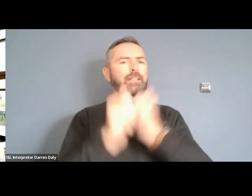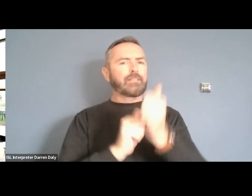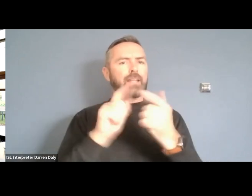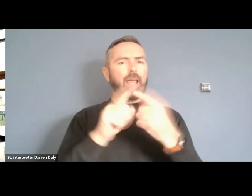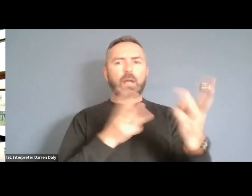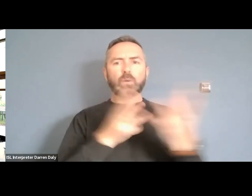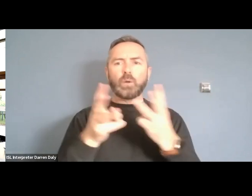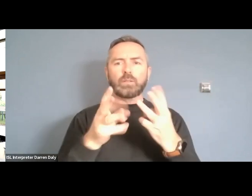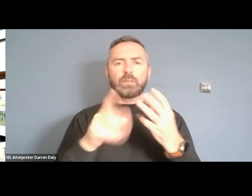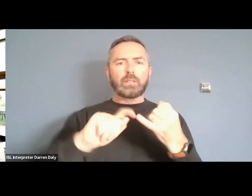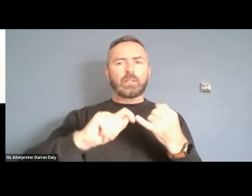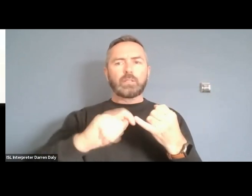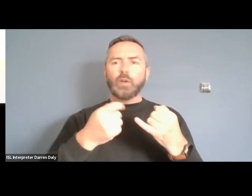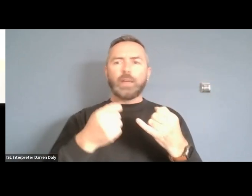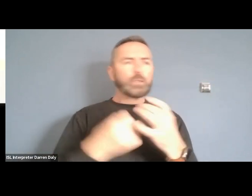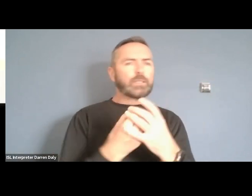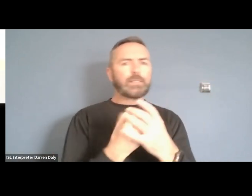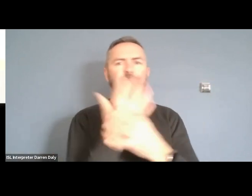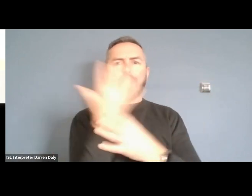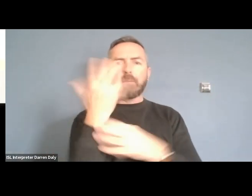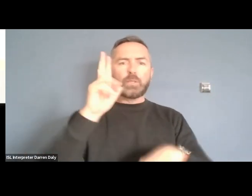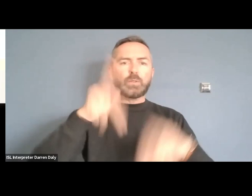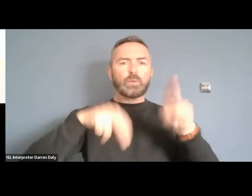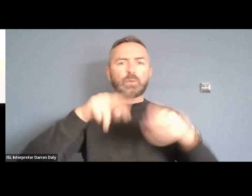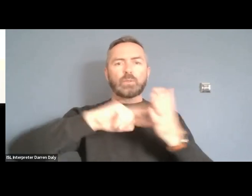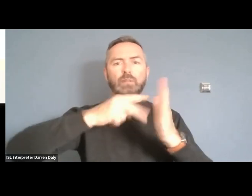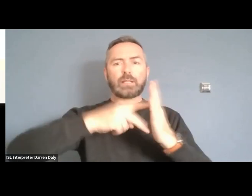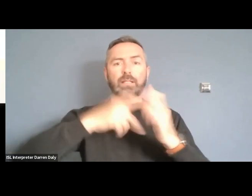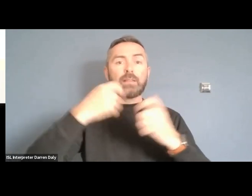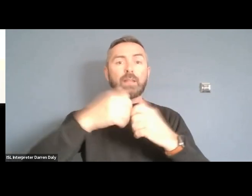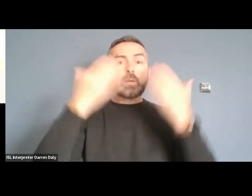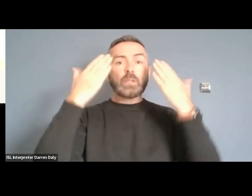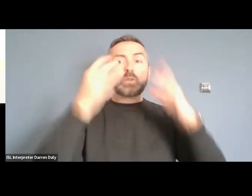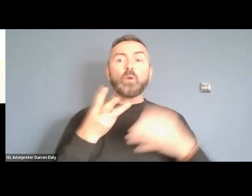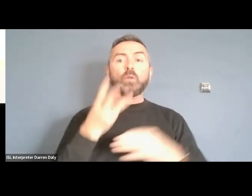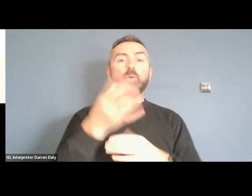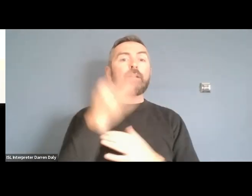developing this new strategy which will essentially signpost the way forward for